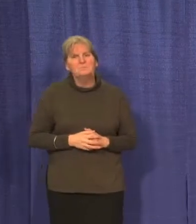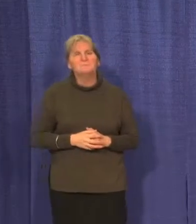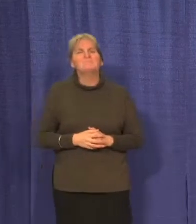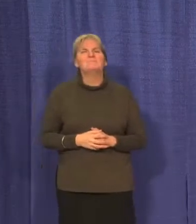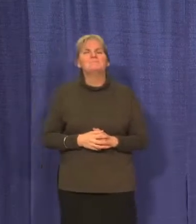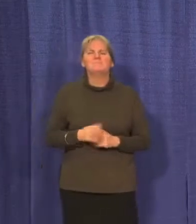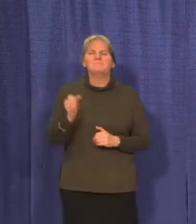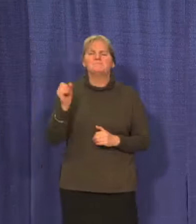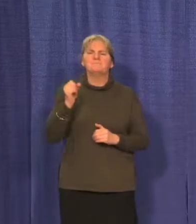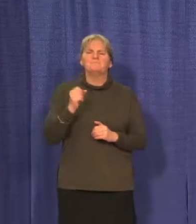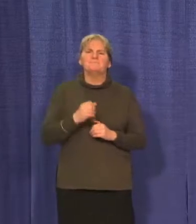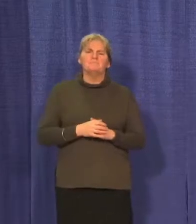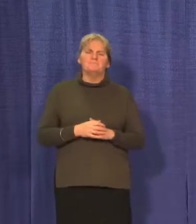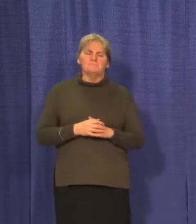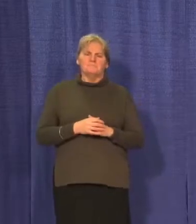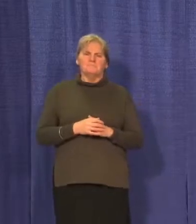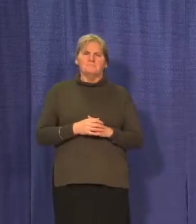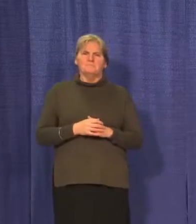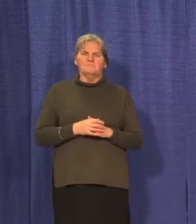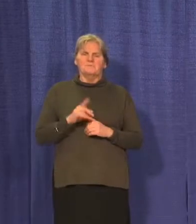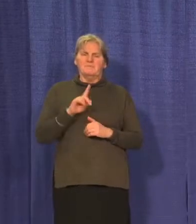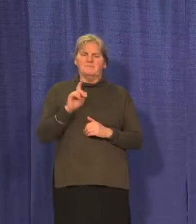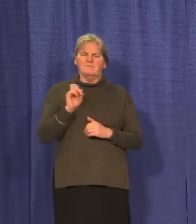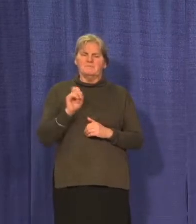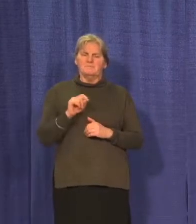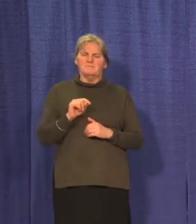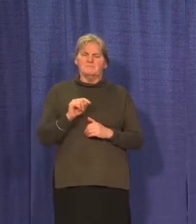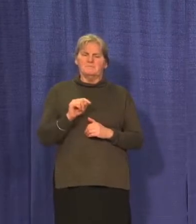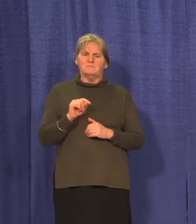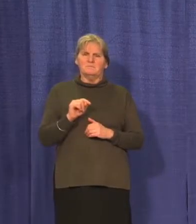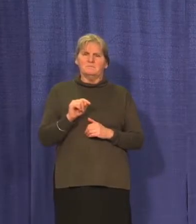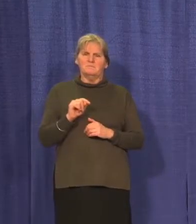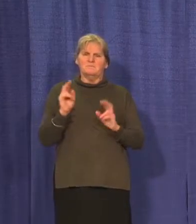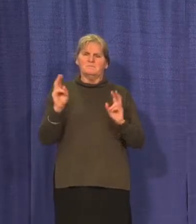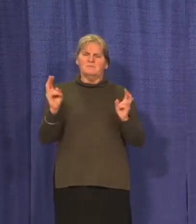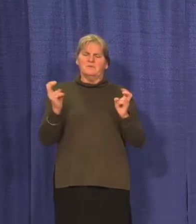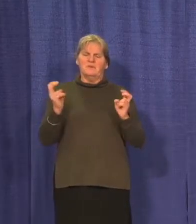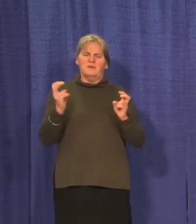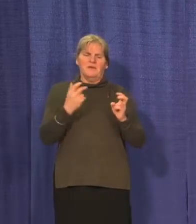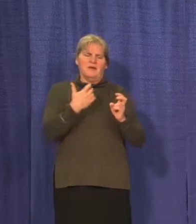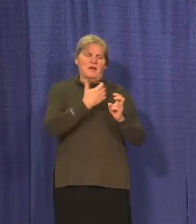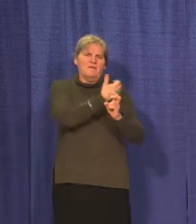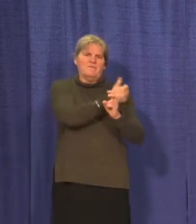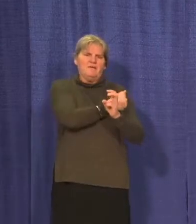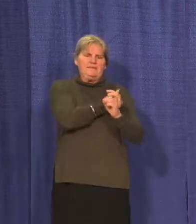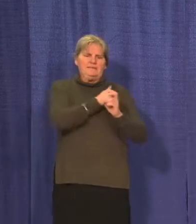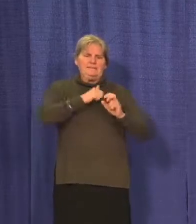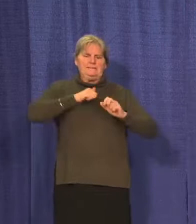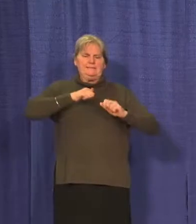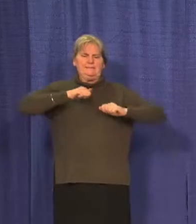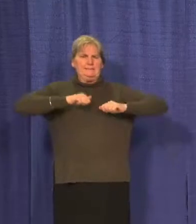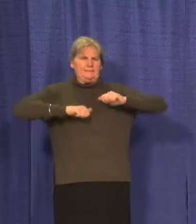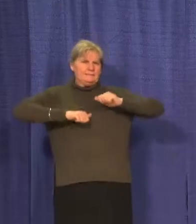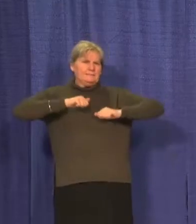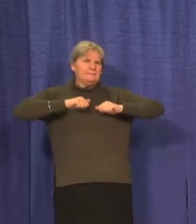Reporter: Yes hello. My first question is about the subject of vaccine hesitancy that you were referring to